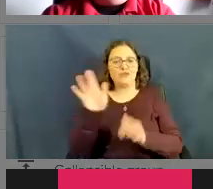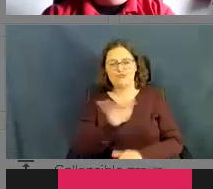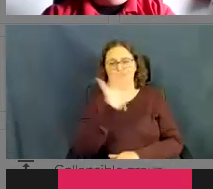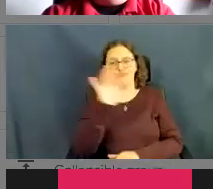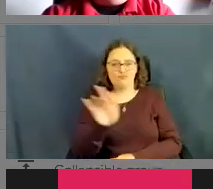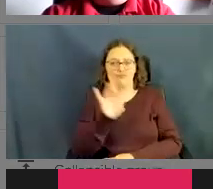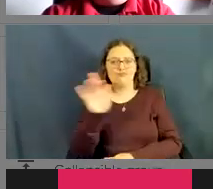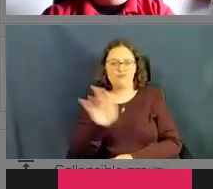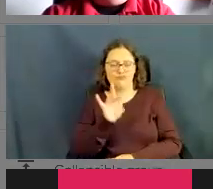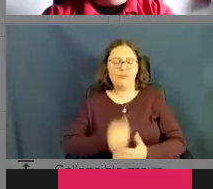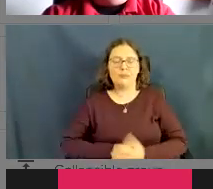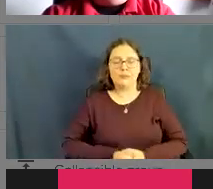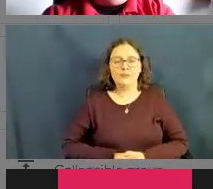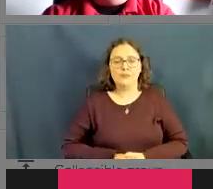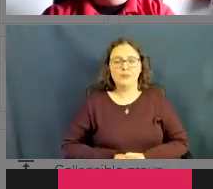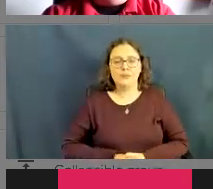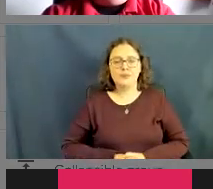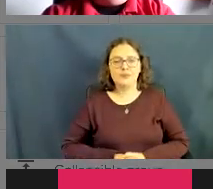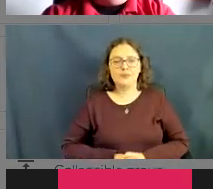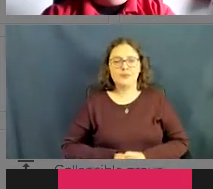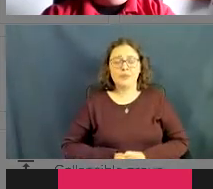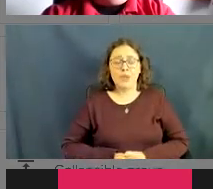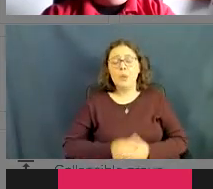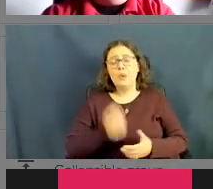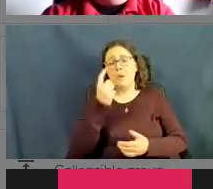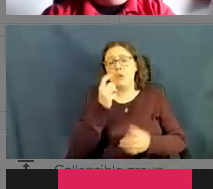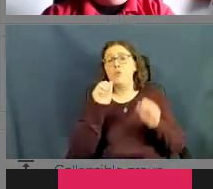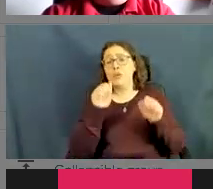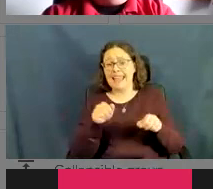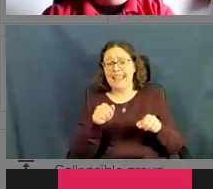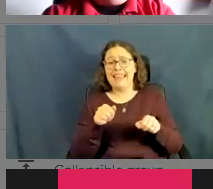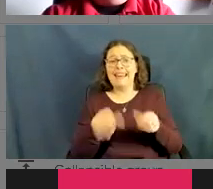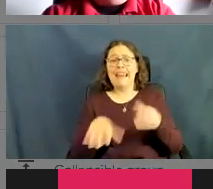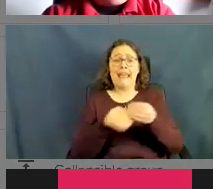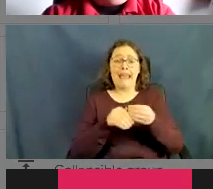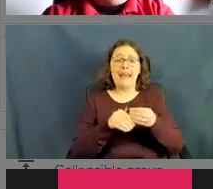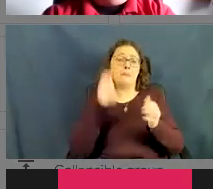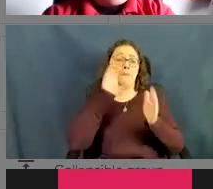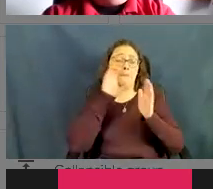the page that we are looking at, Tyler that will be your second tile or slide.